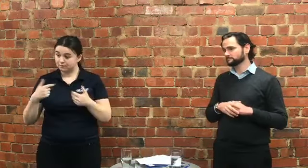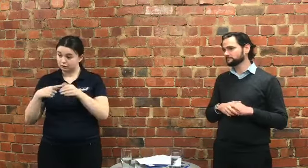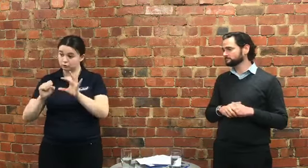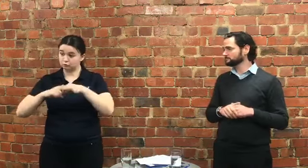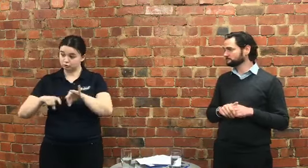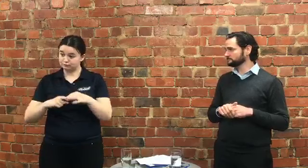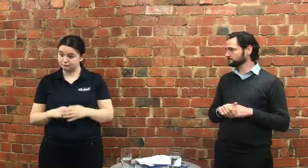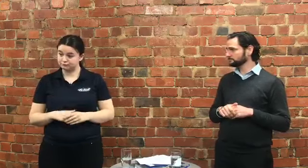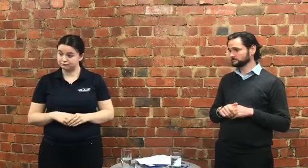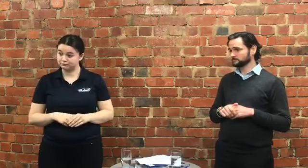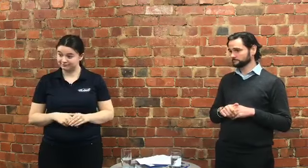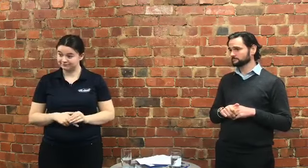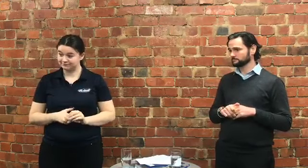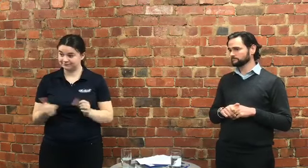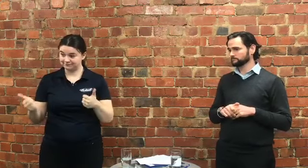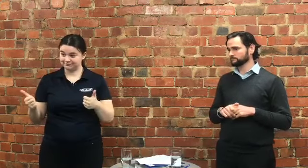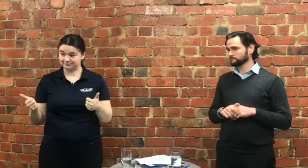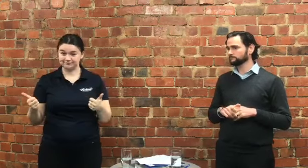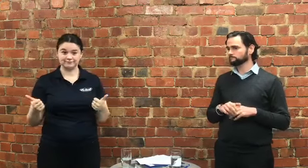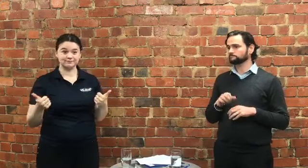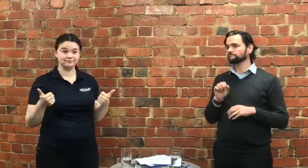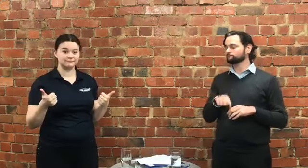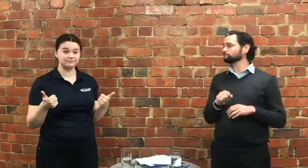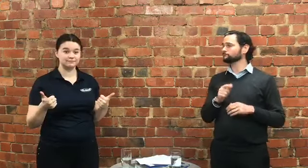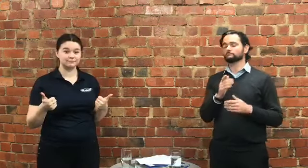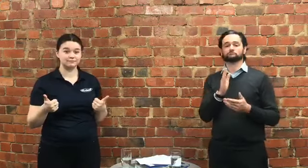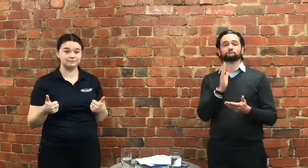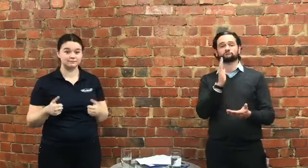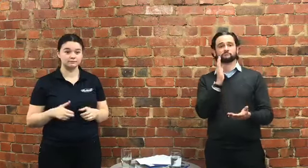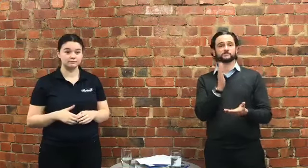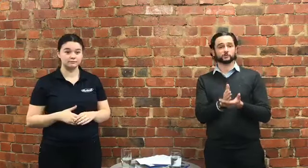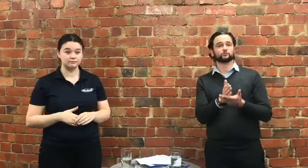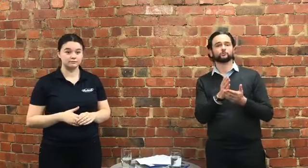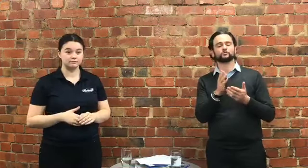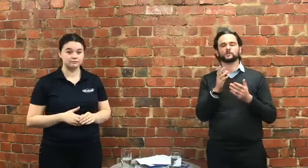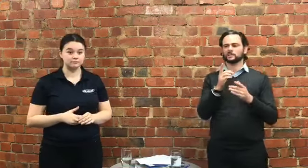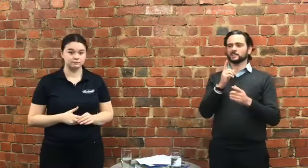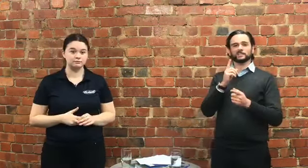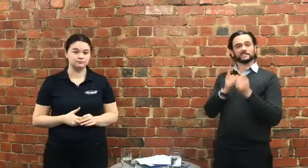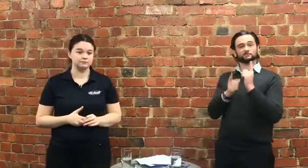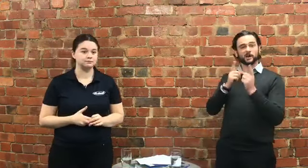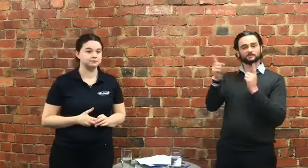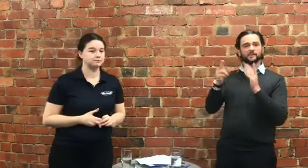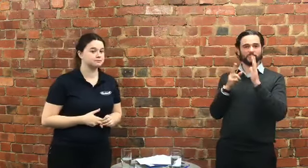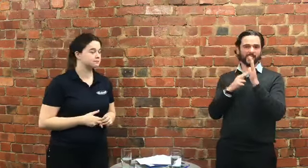and see what the status of your documentation is. Yeah, and really that's true.